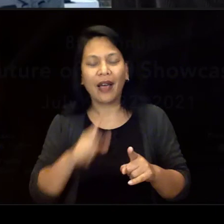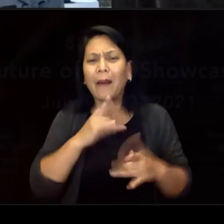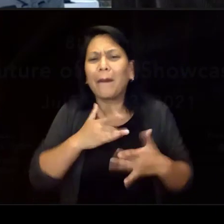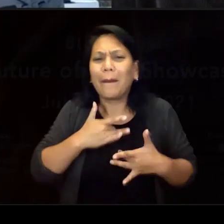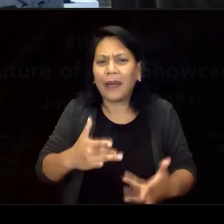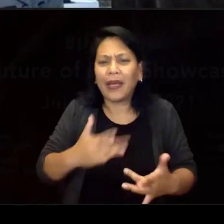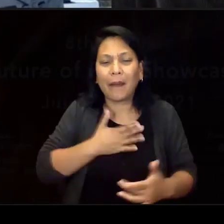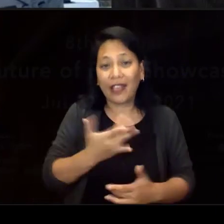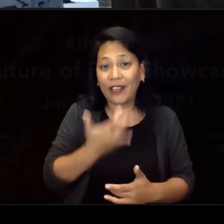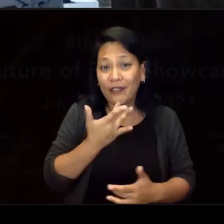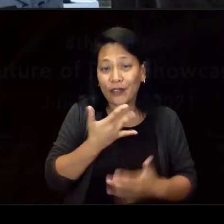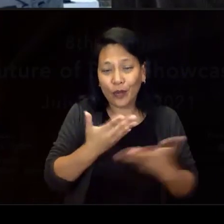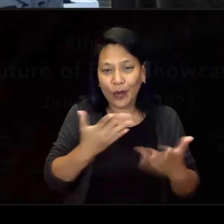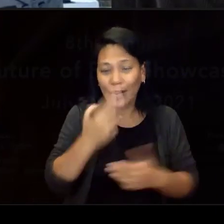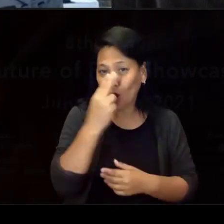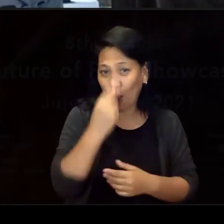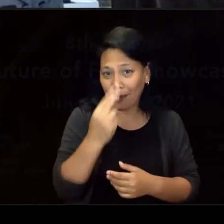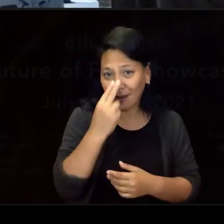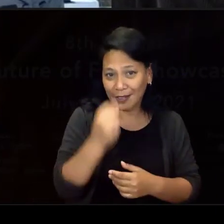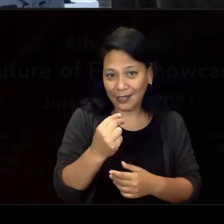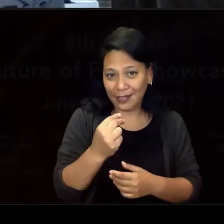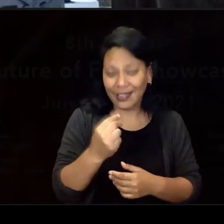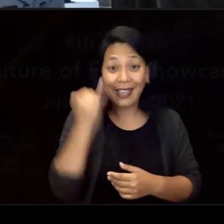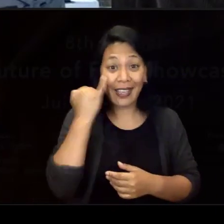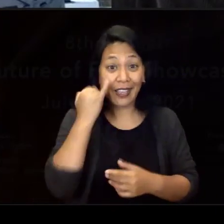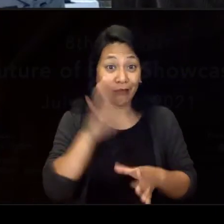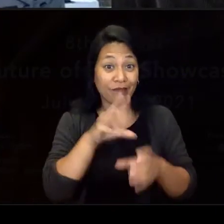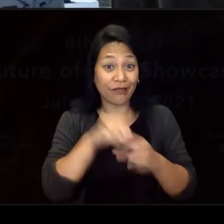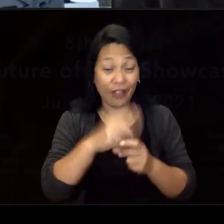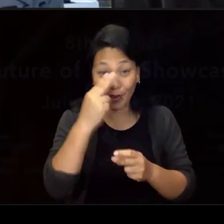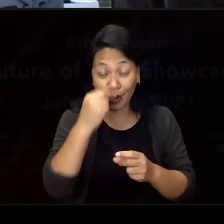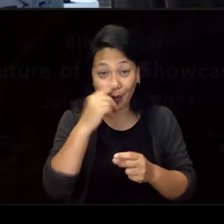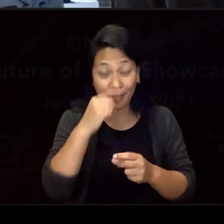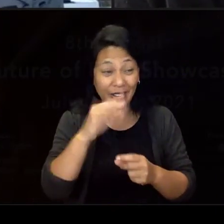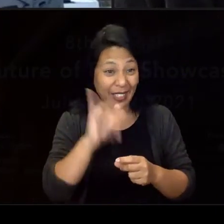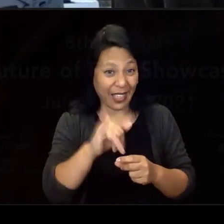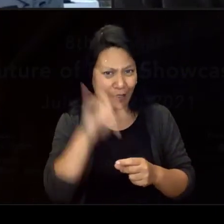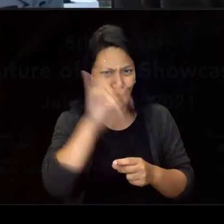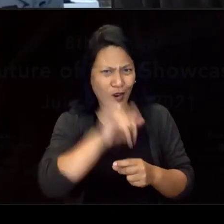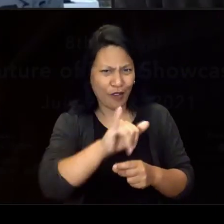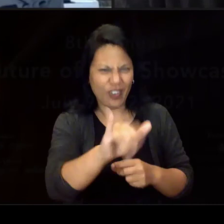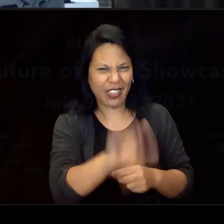So if I could do comedy for life, that'd be forever. Amazing! Kyisha.